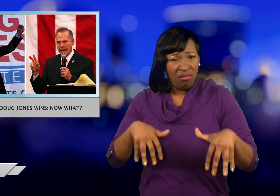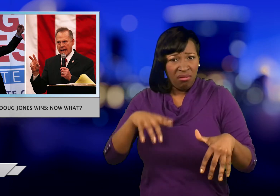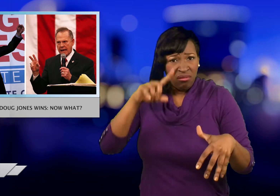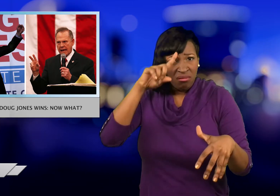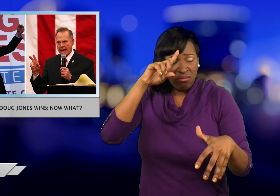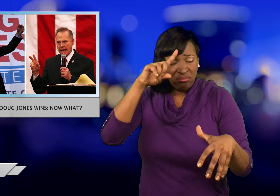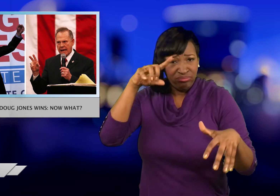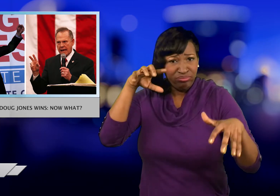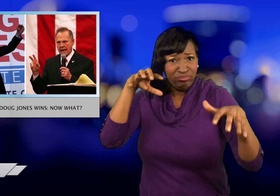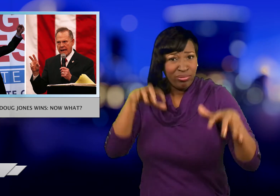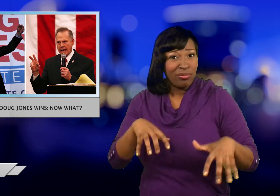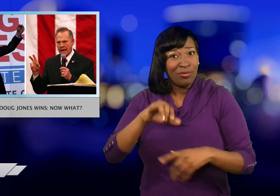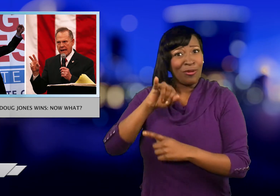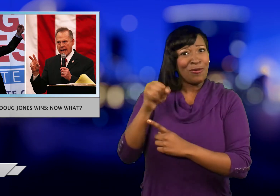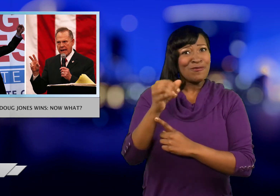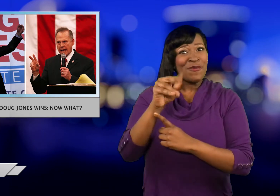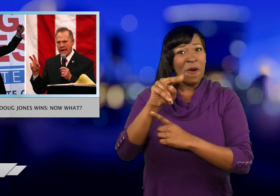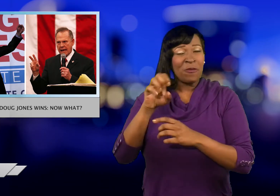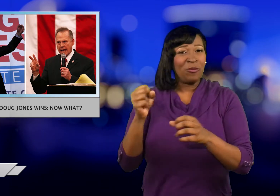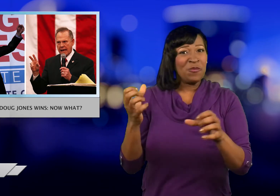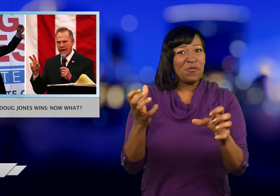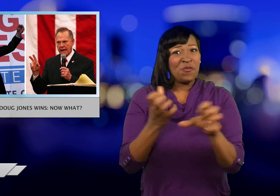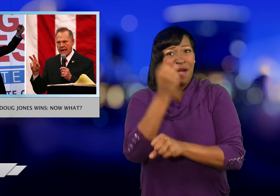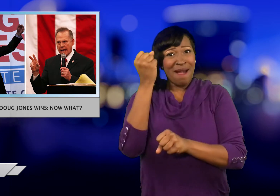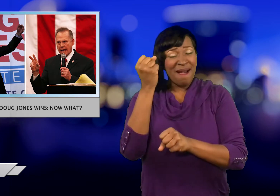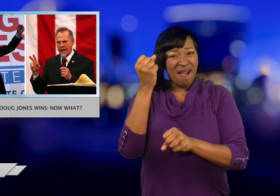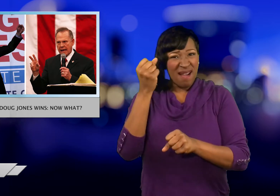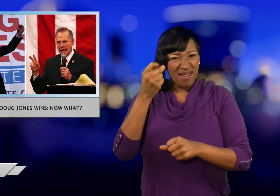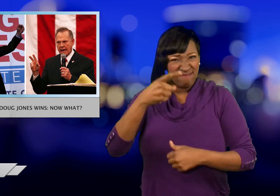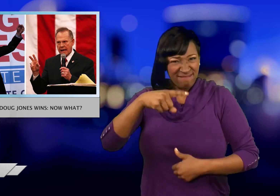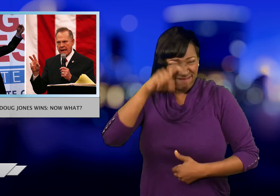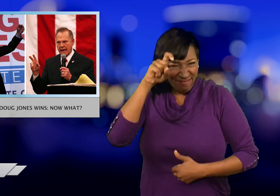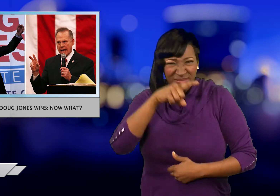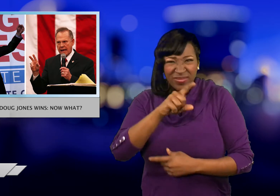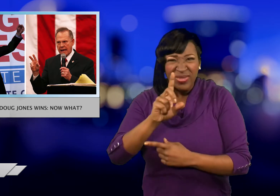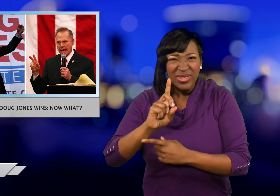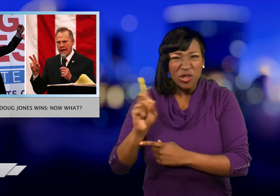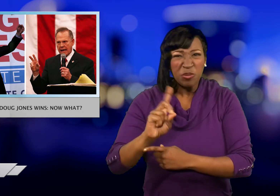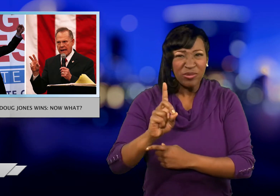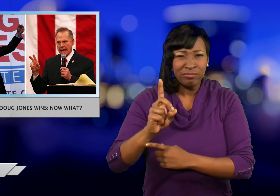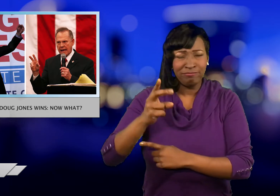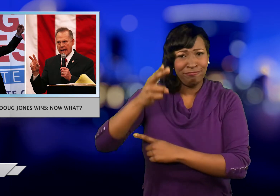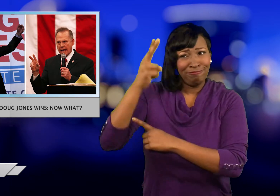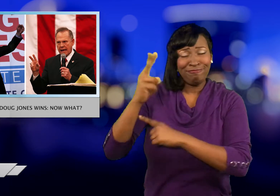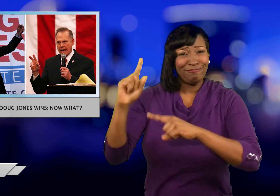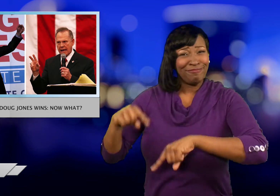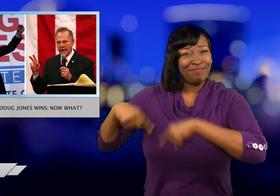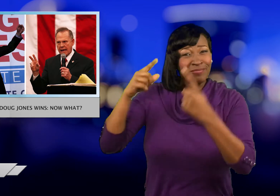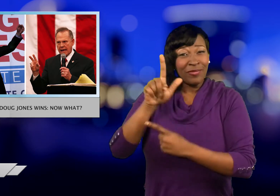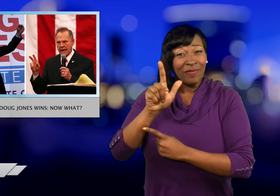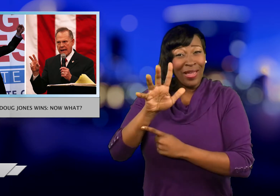But Jones stunned the country and beat Moore to become the first Democrat in 25 years to